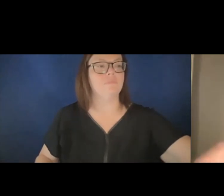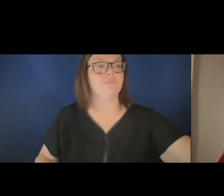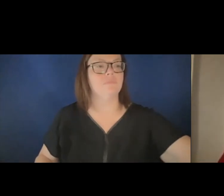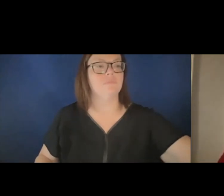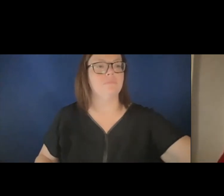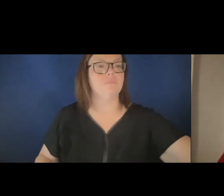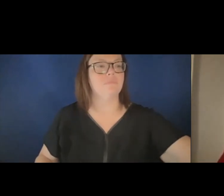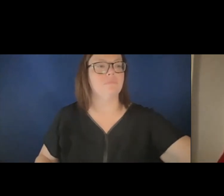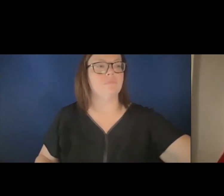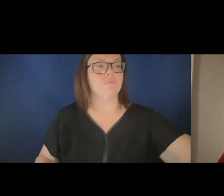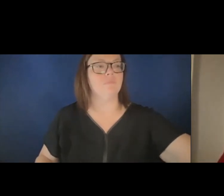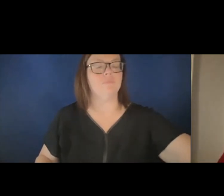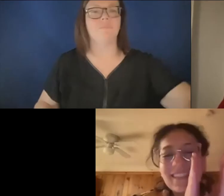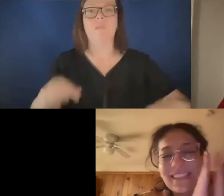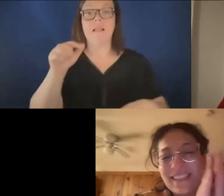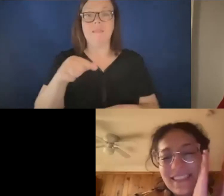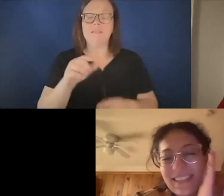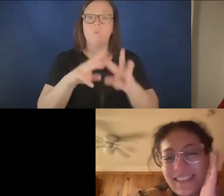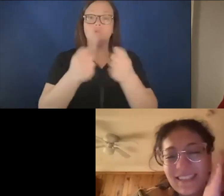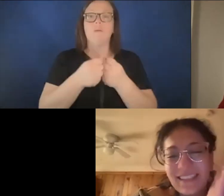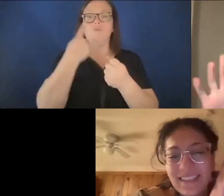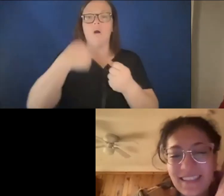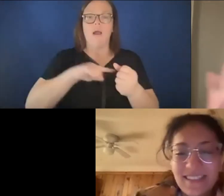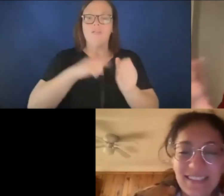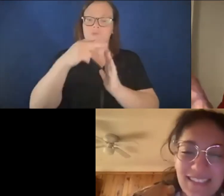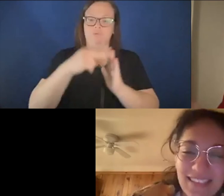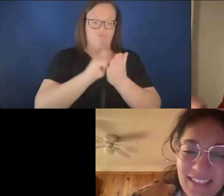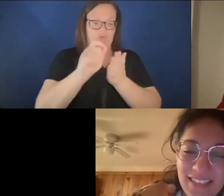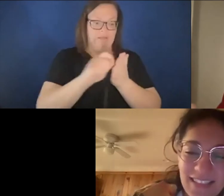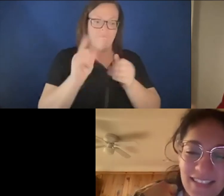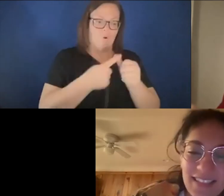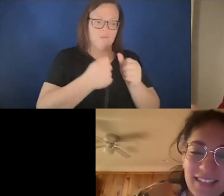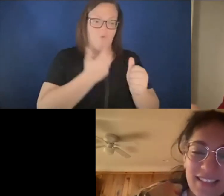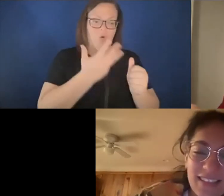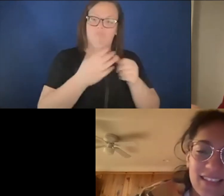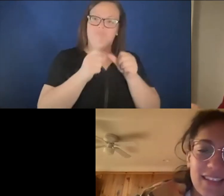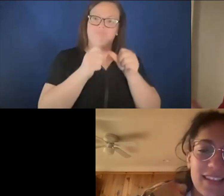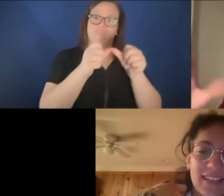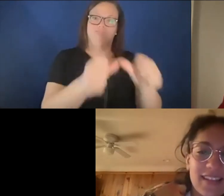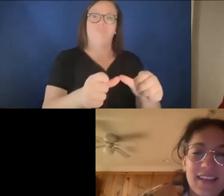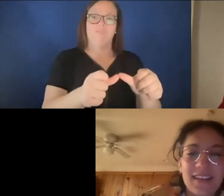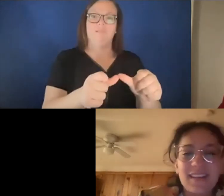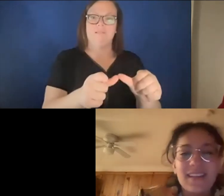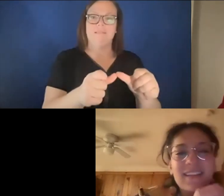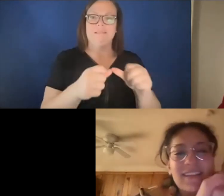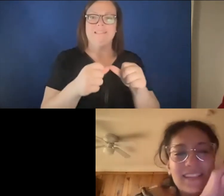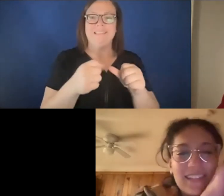write the first poem that I've written like all the way through in probably like 18 months.